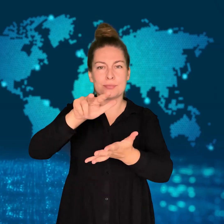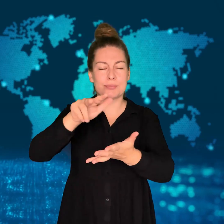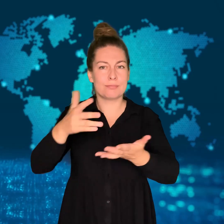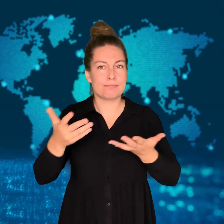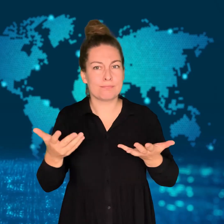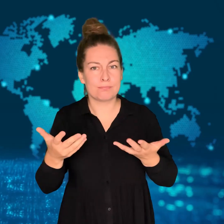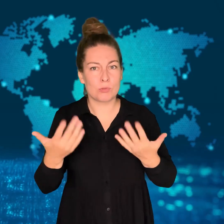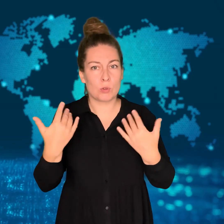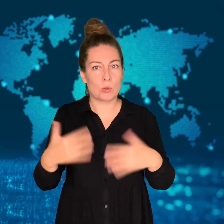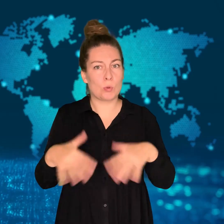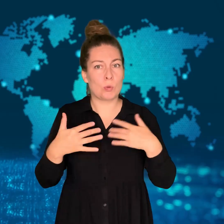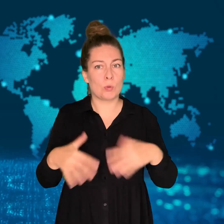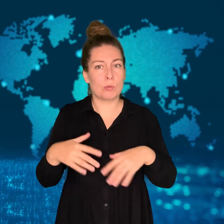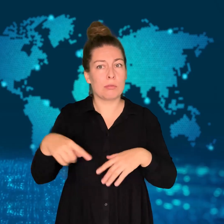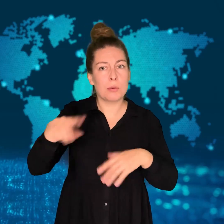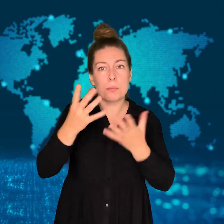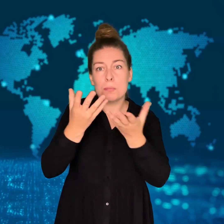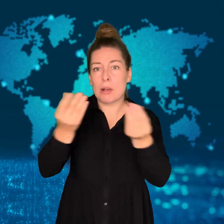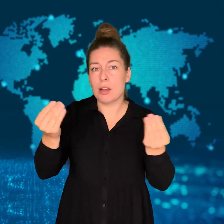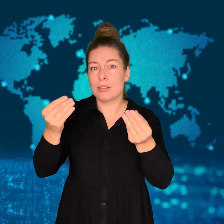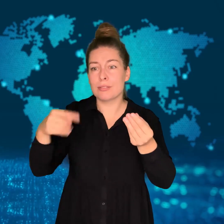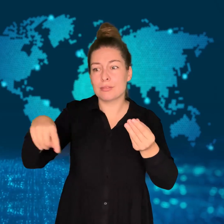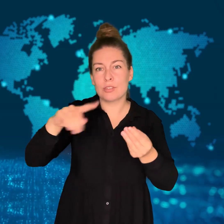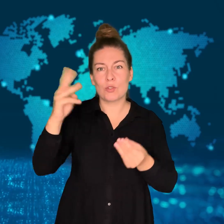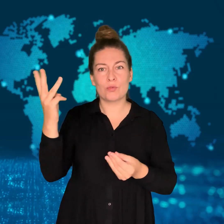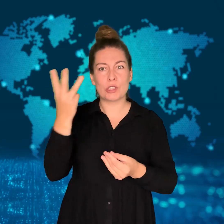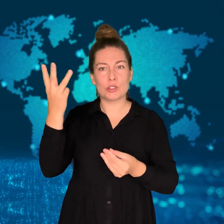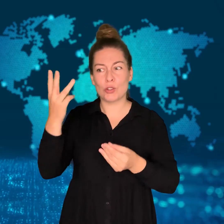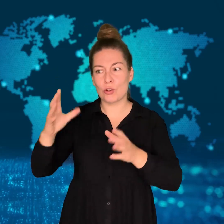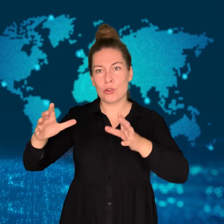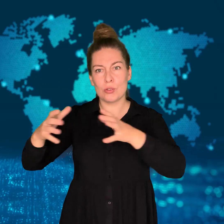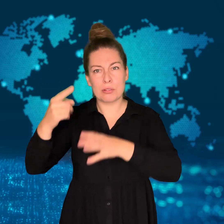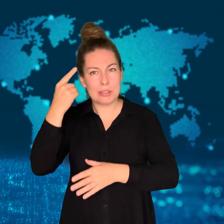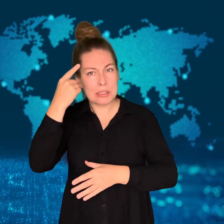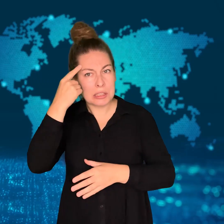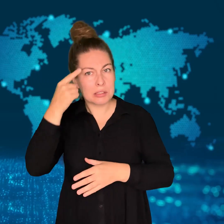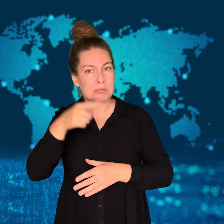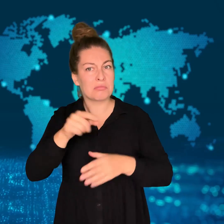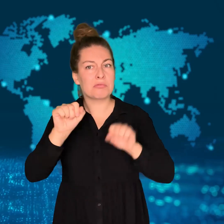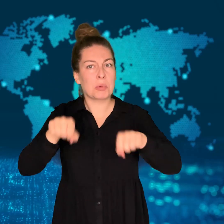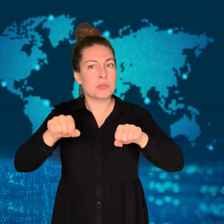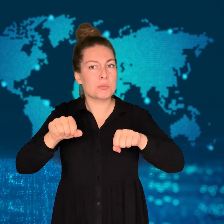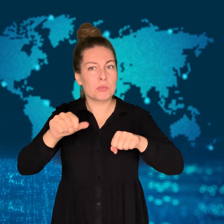Before the vote, House Republicans had said that